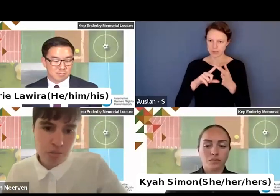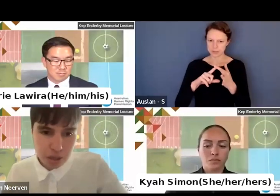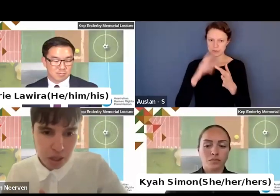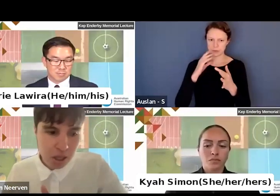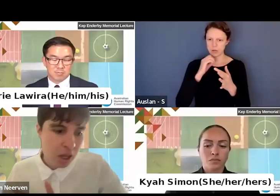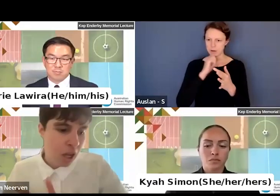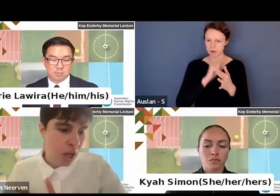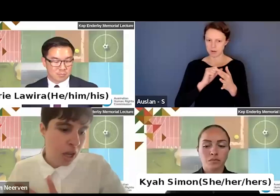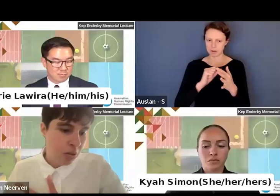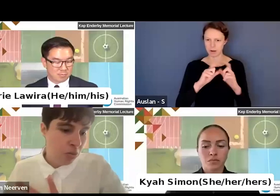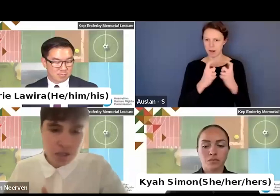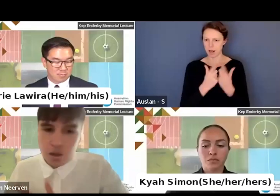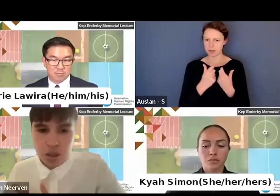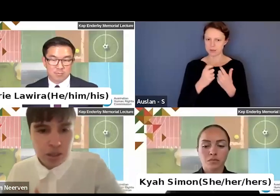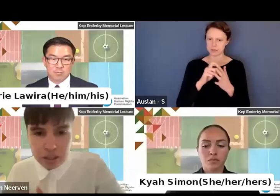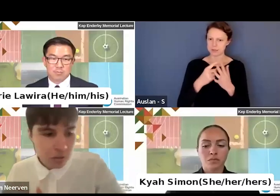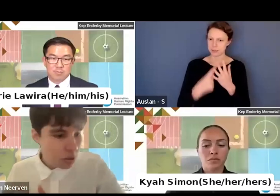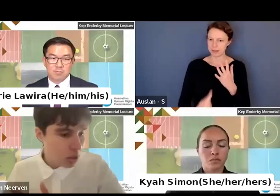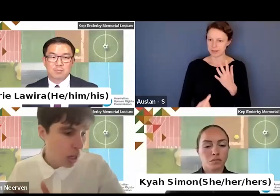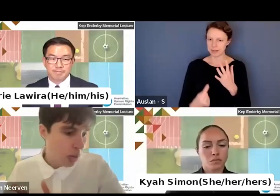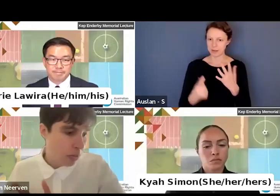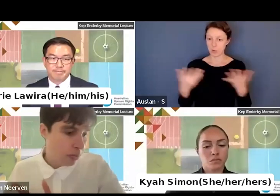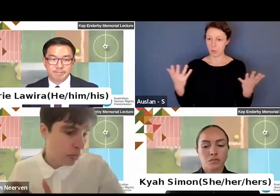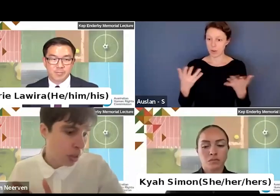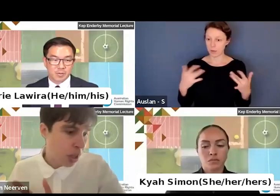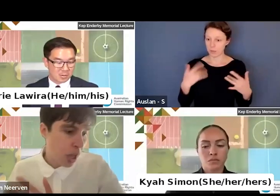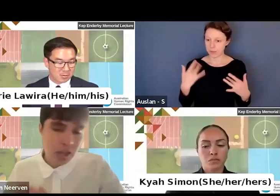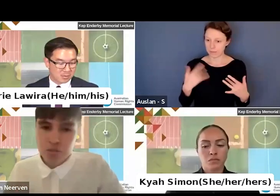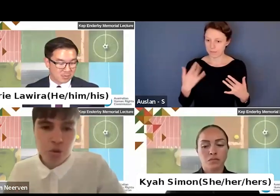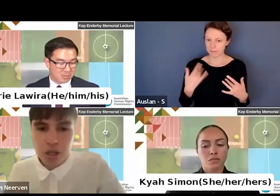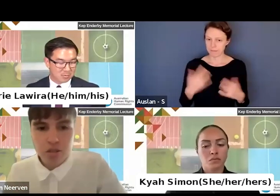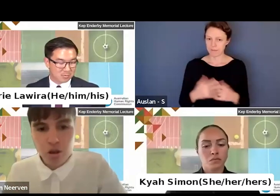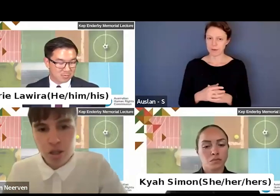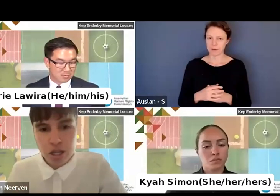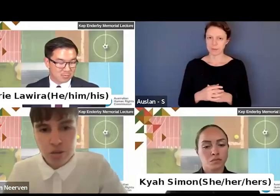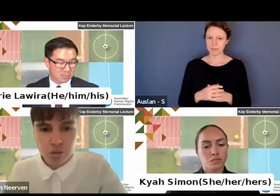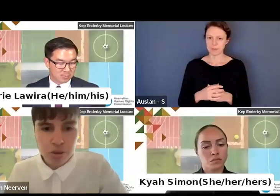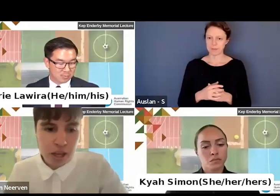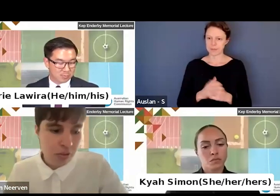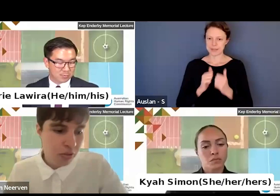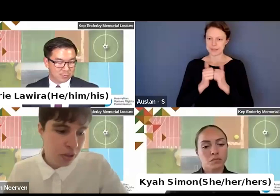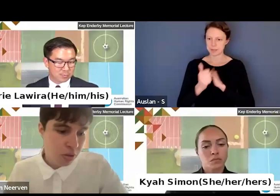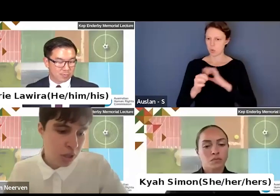disability where someone lives and sport is not an equal playing field